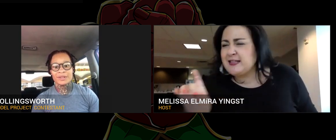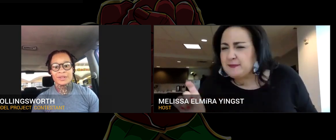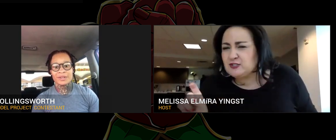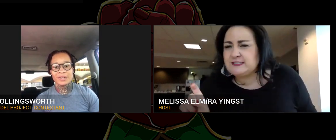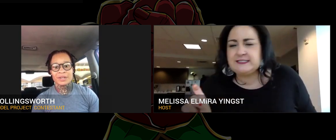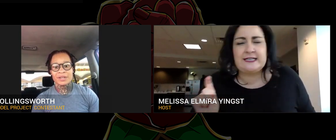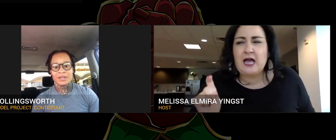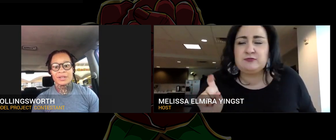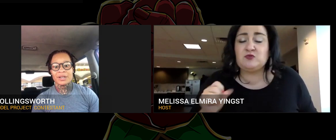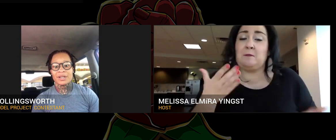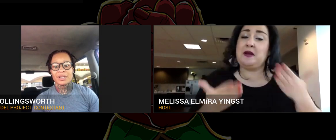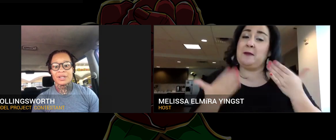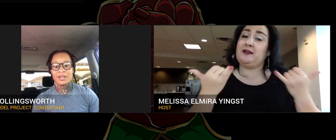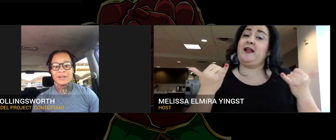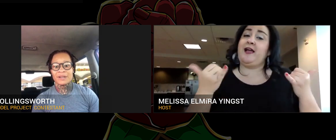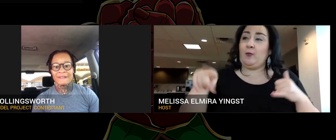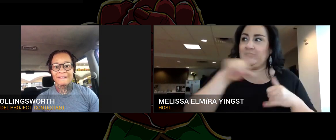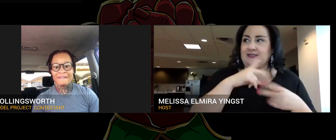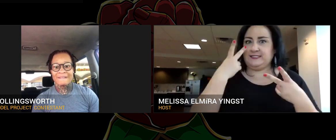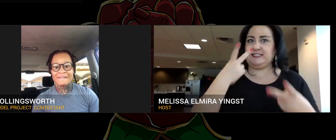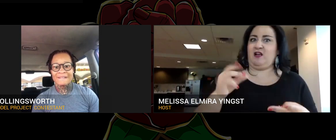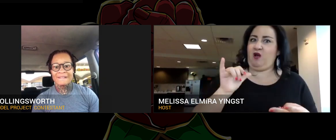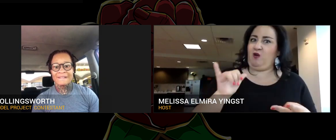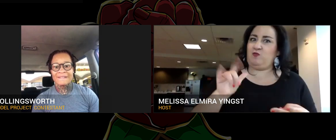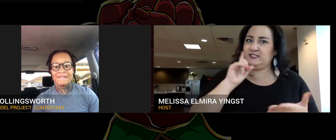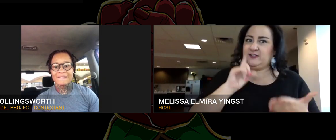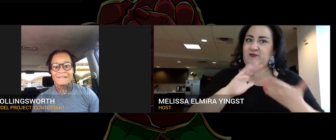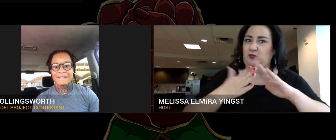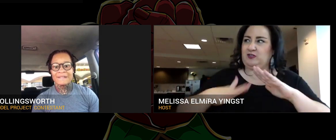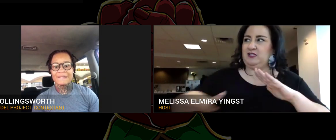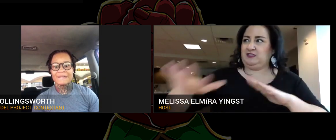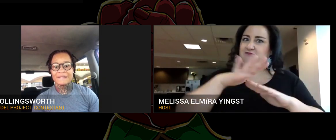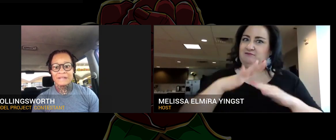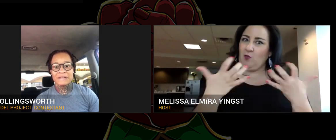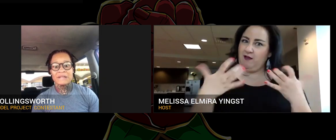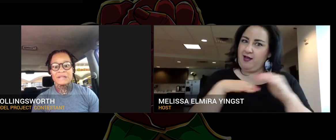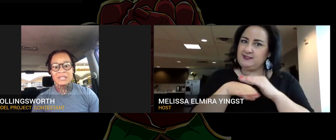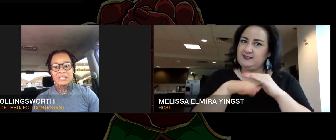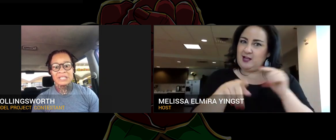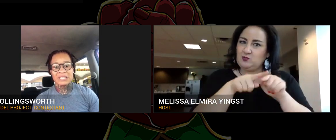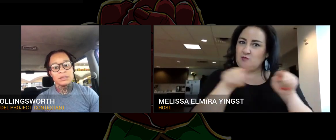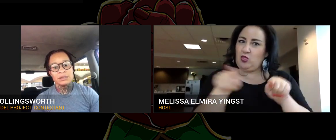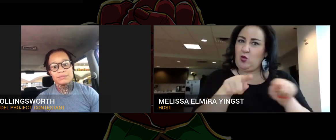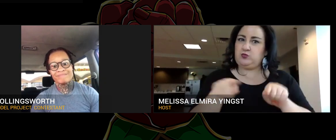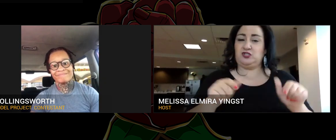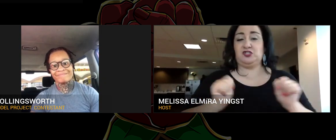Maybe now they can see, like "Oh, the Deaf community wants to have access to those shows."